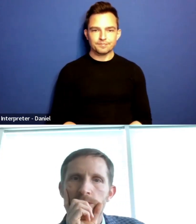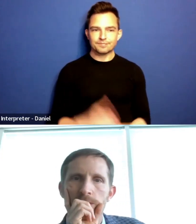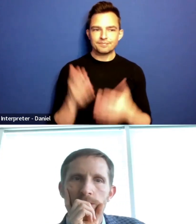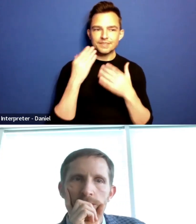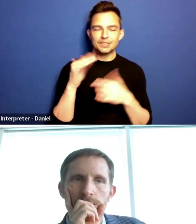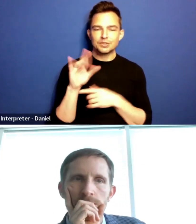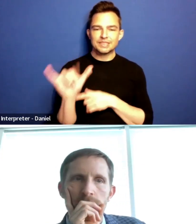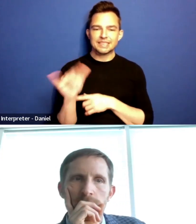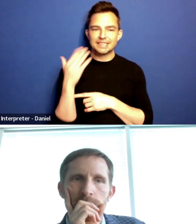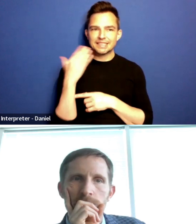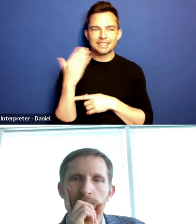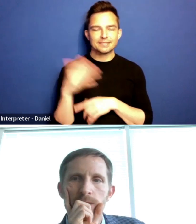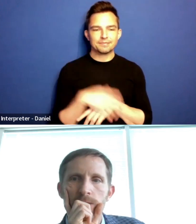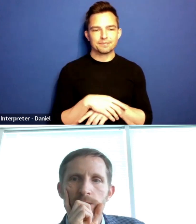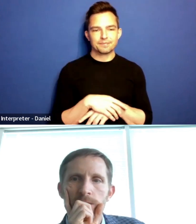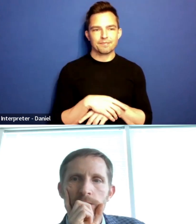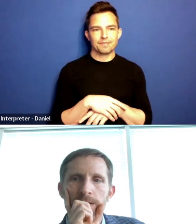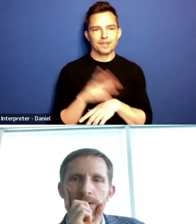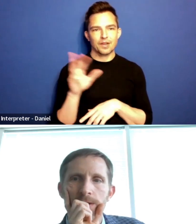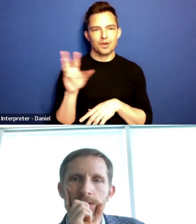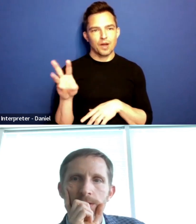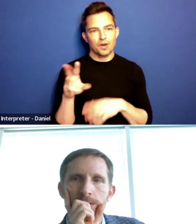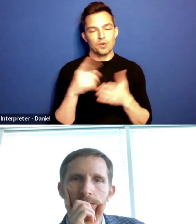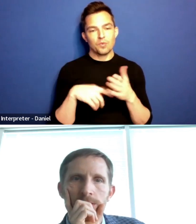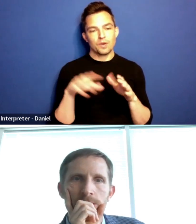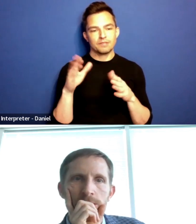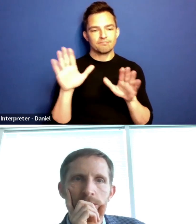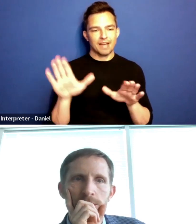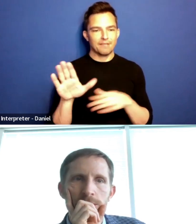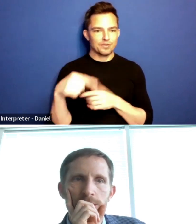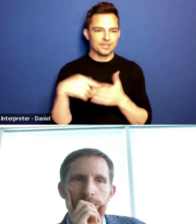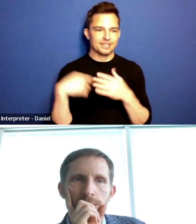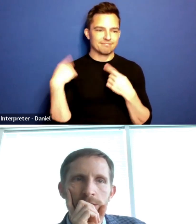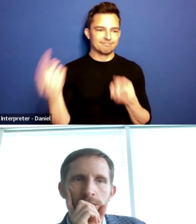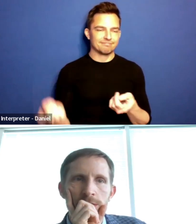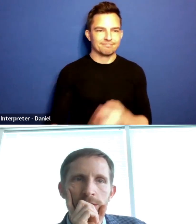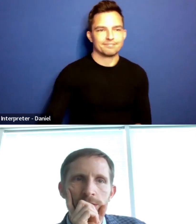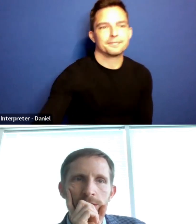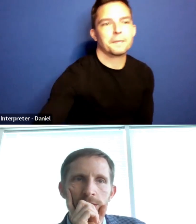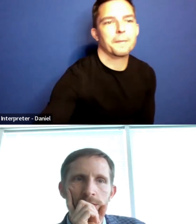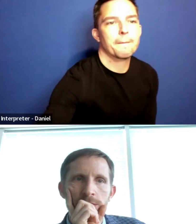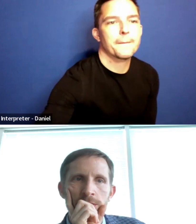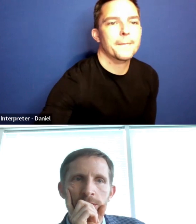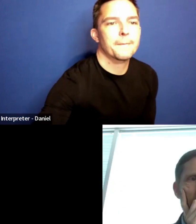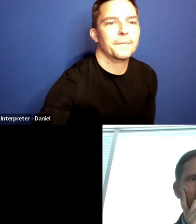know, we started off with an education on the Area Agency on Aging, or the Administration on